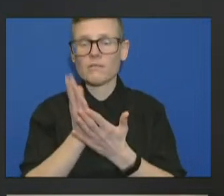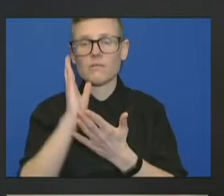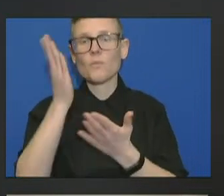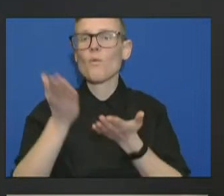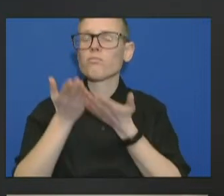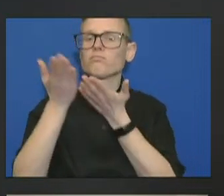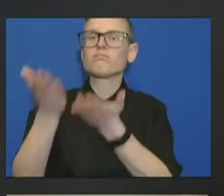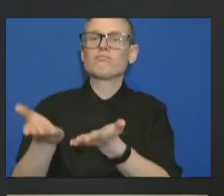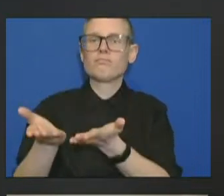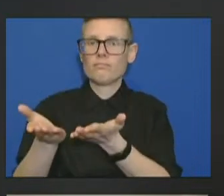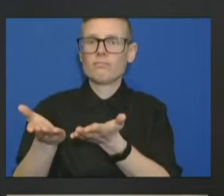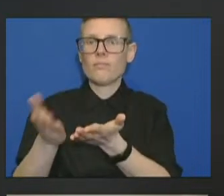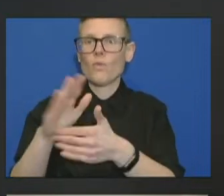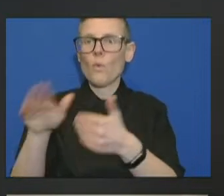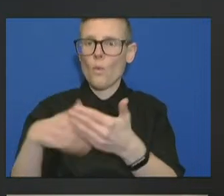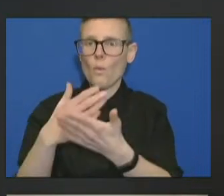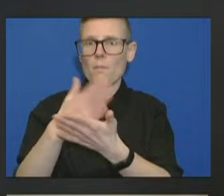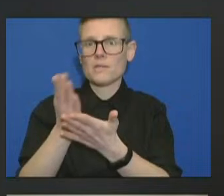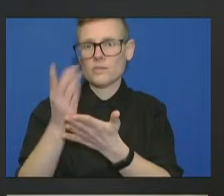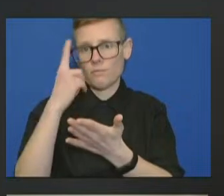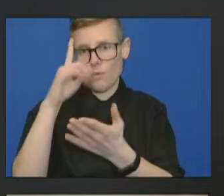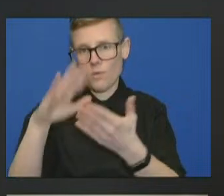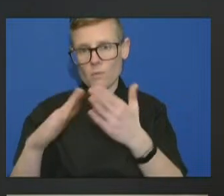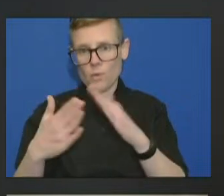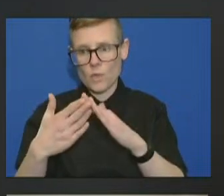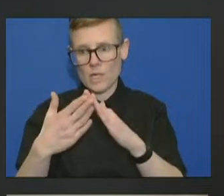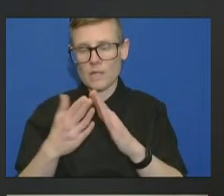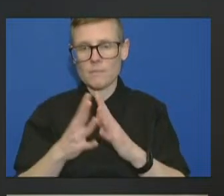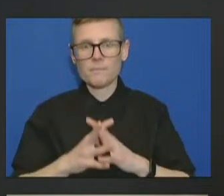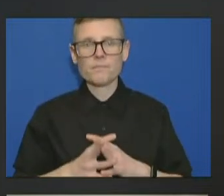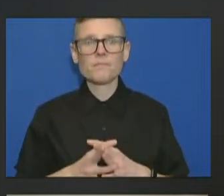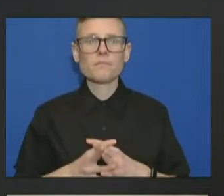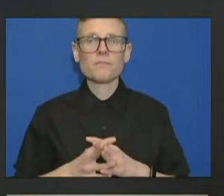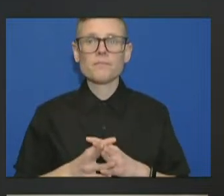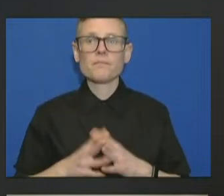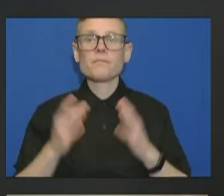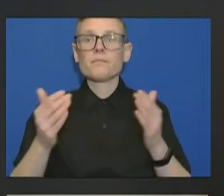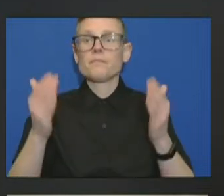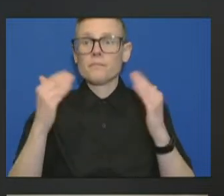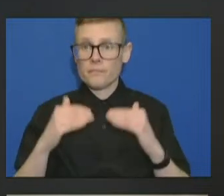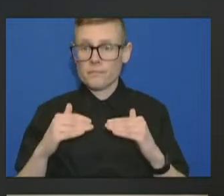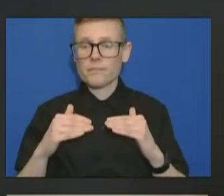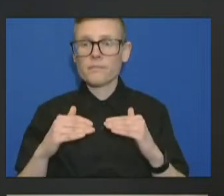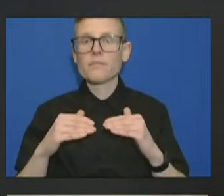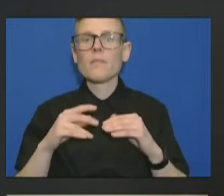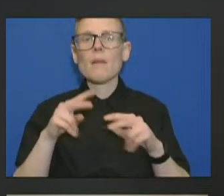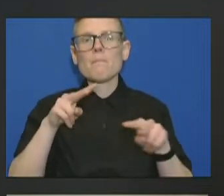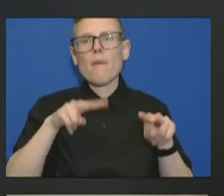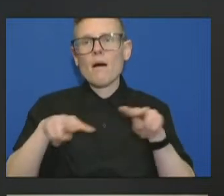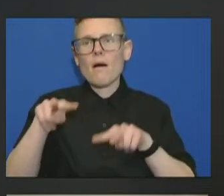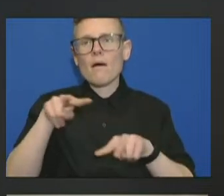that into the budget, and then presents their full proposed